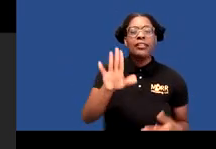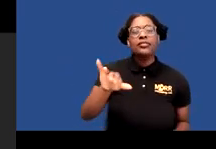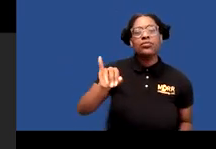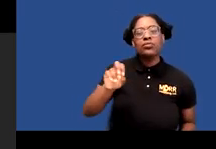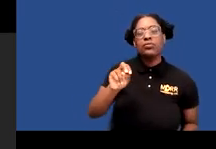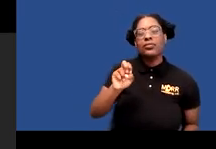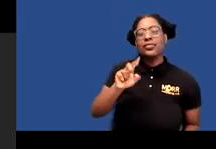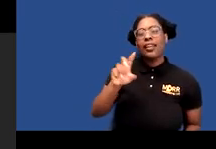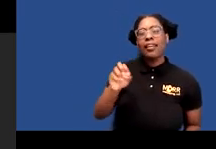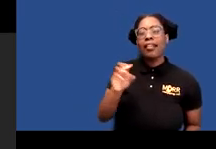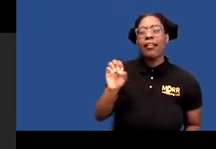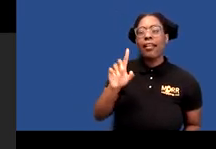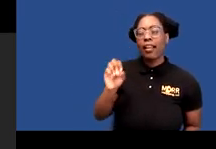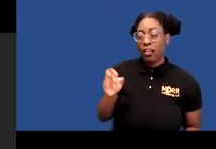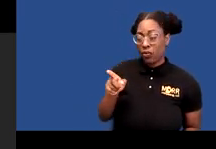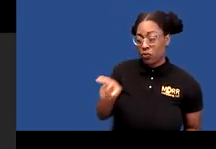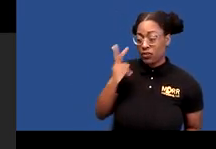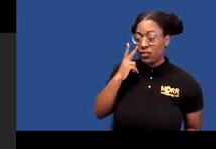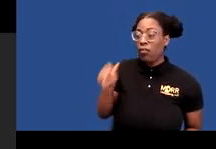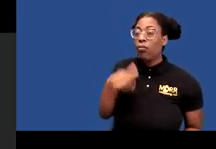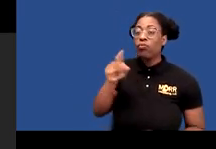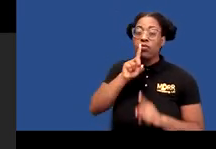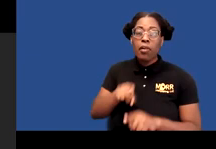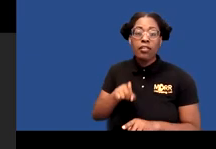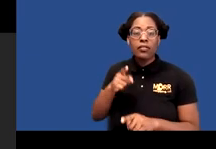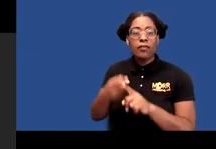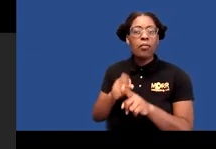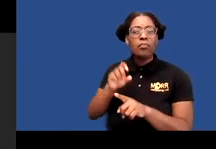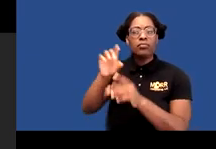some of the other responses for this poll question?